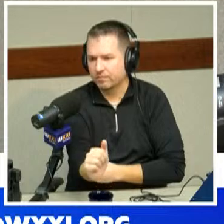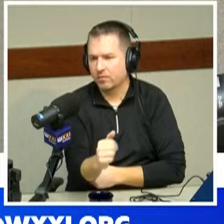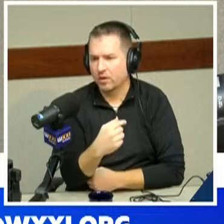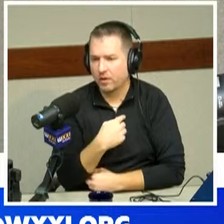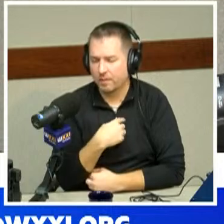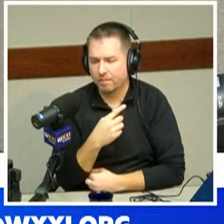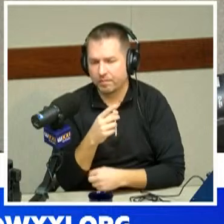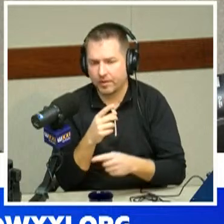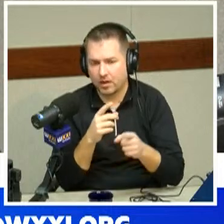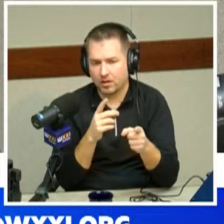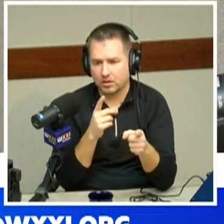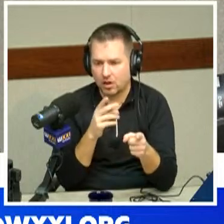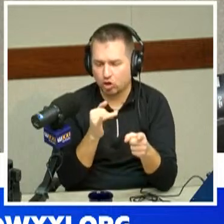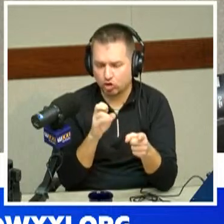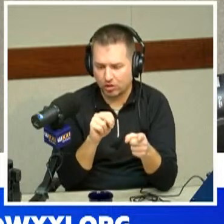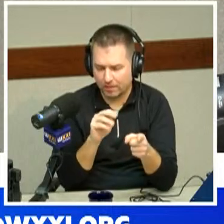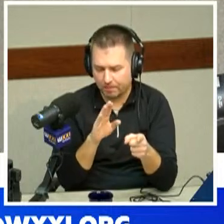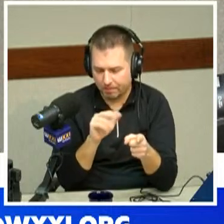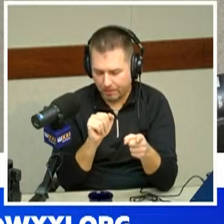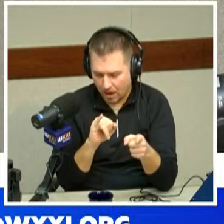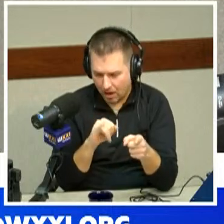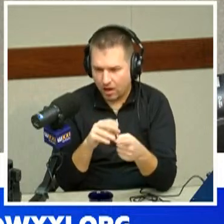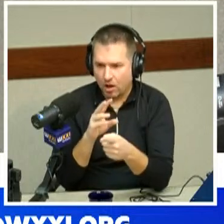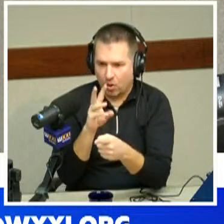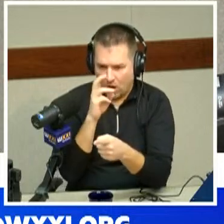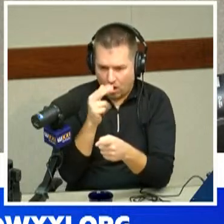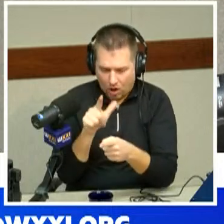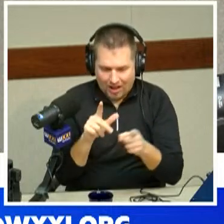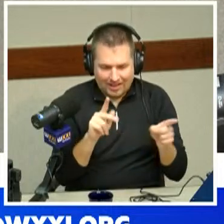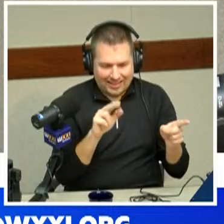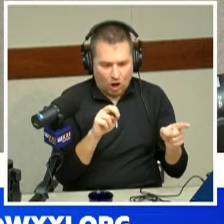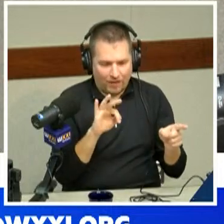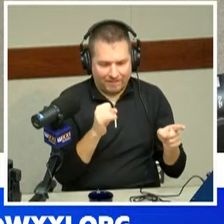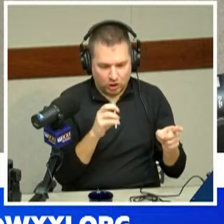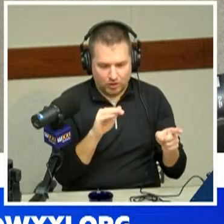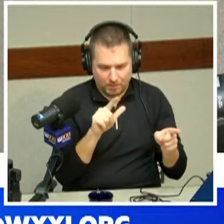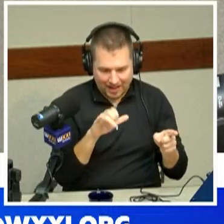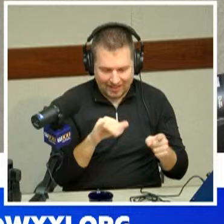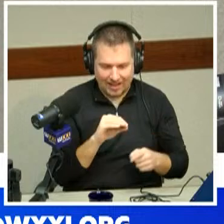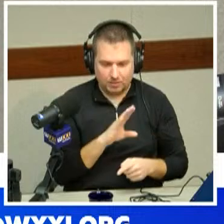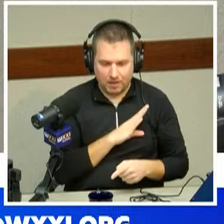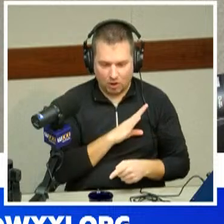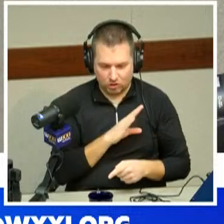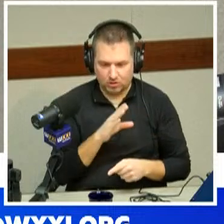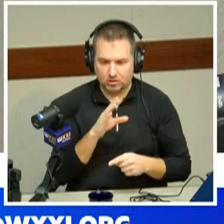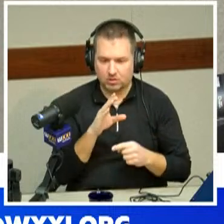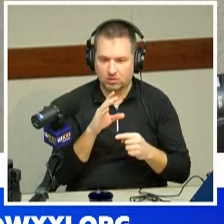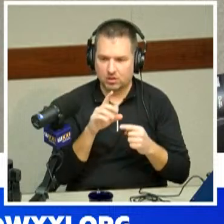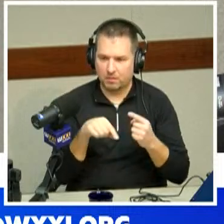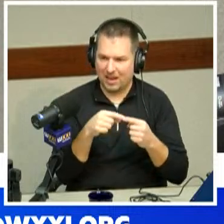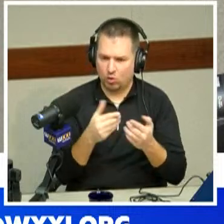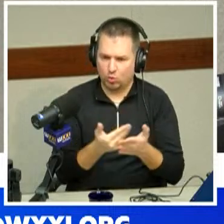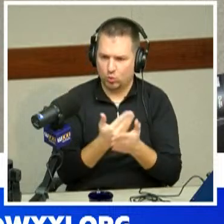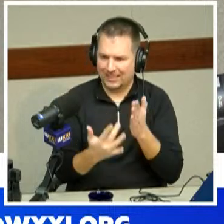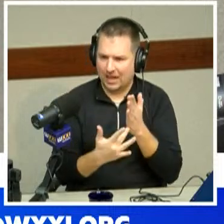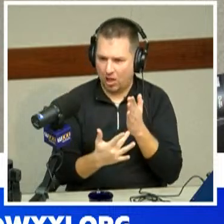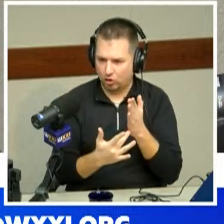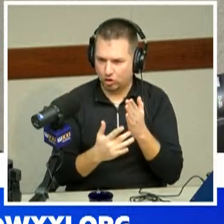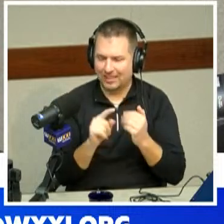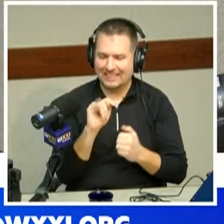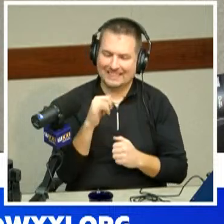Dr Jen B Dr Wyatt Hall Karen fiser meley and Byron Beam on um a new technology the tip system that